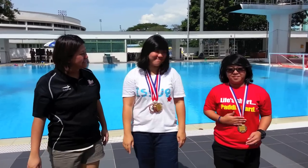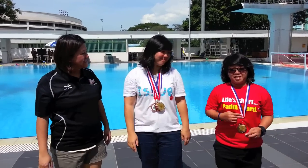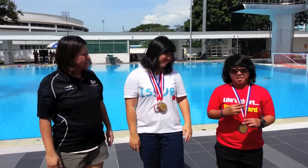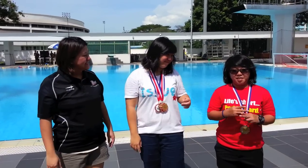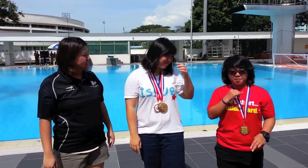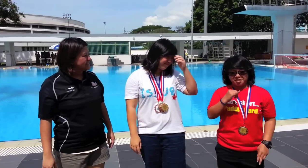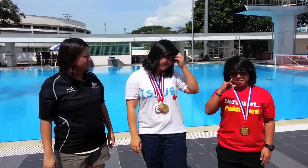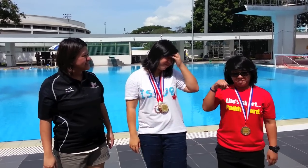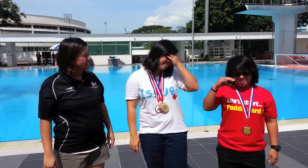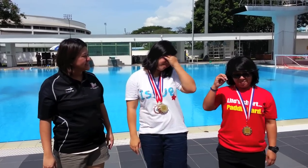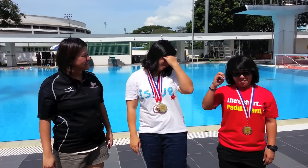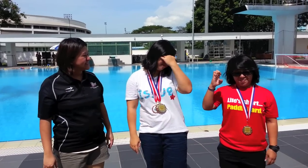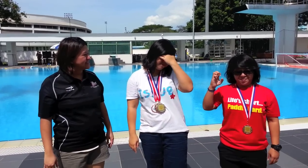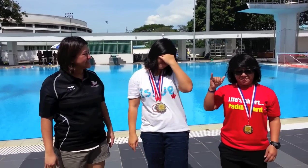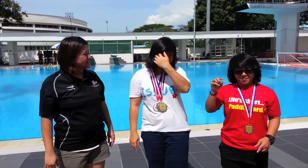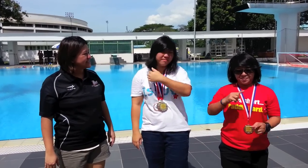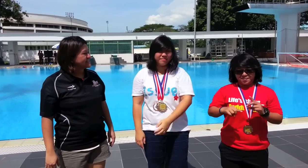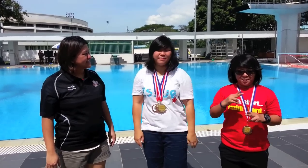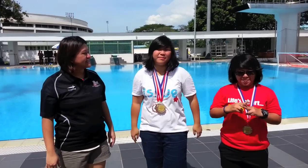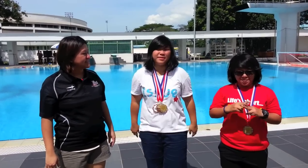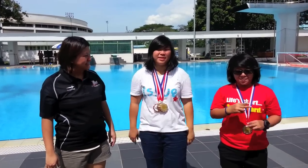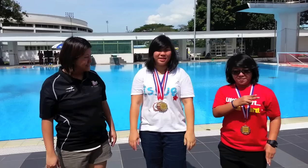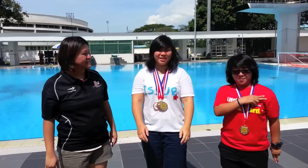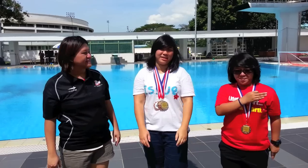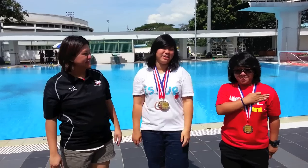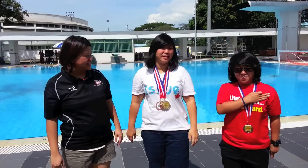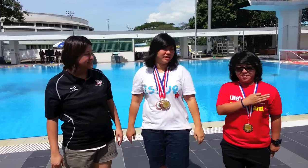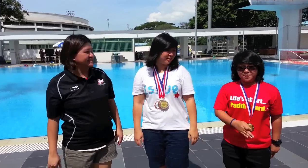My name is Joey. [Name Sign]